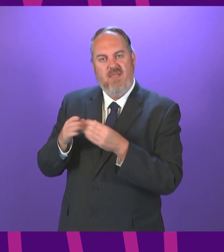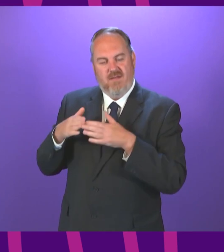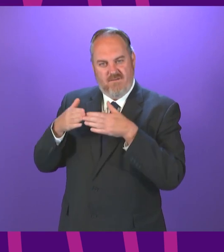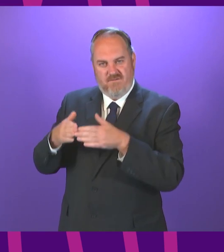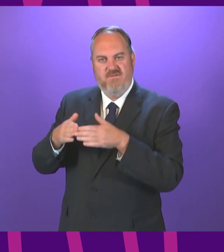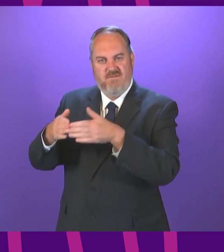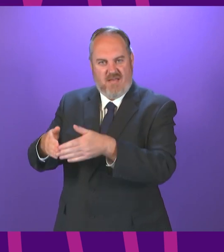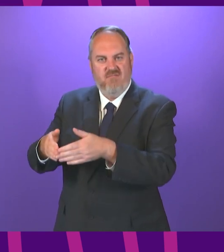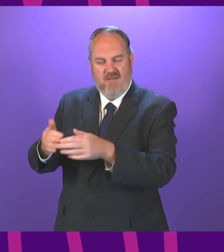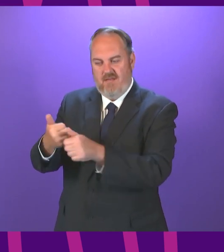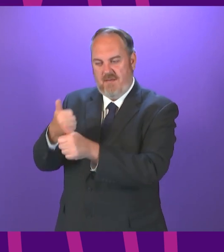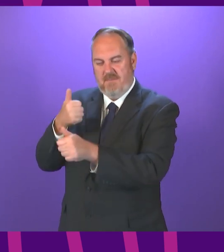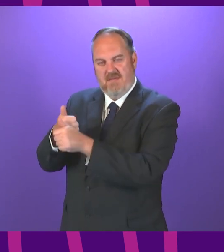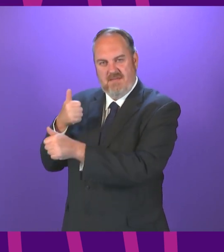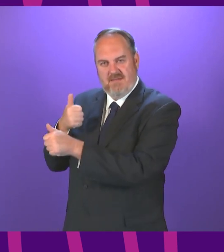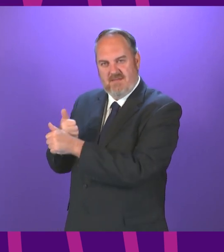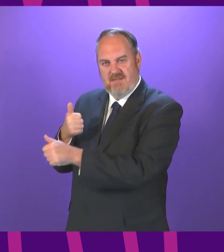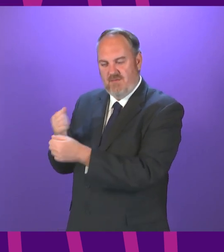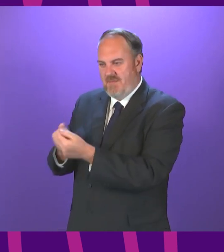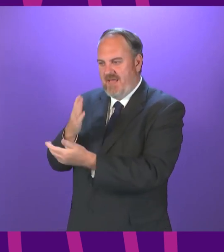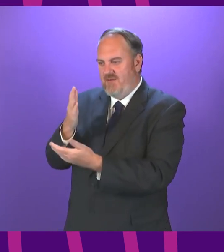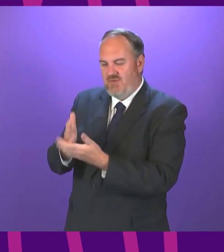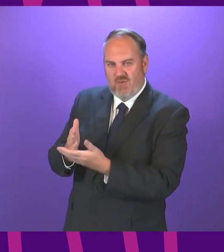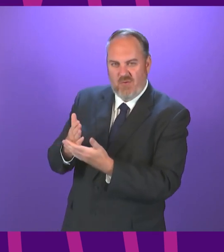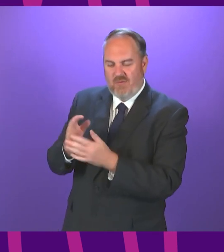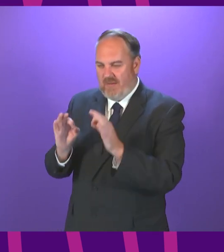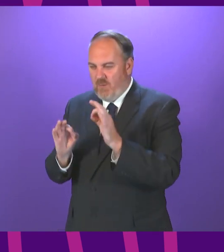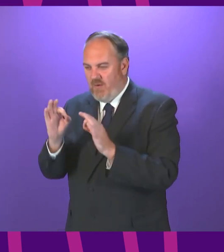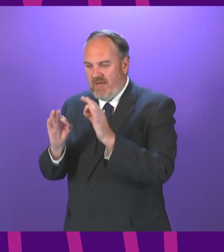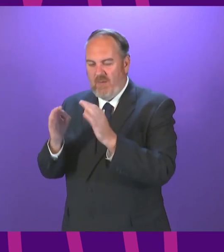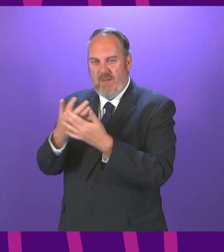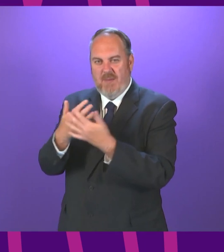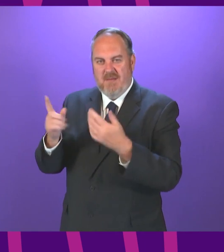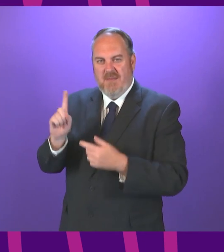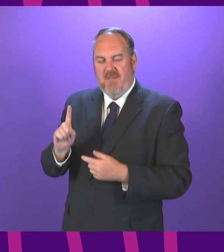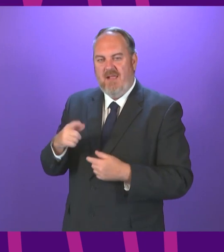and efforts to maximise capacity. I think that the most recent meeting was at the end of last week.